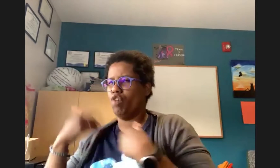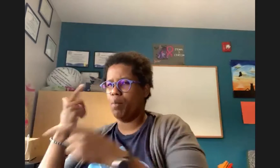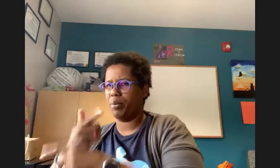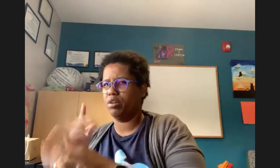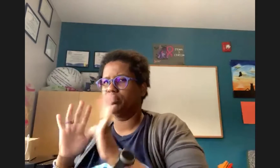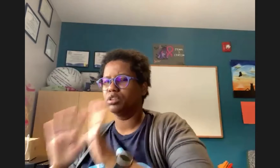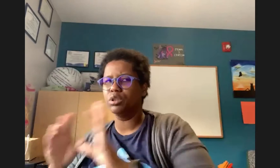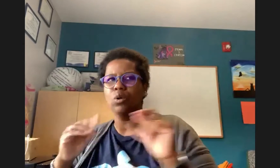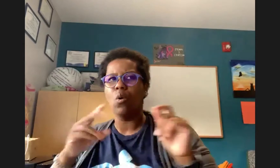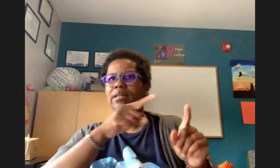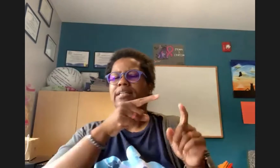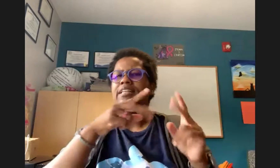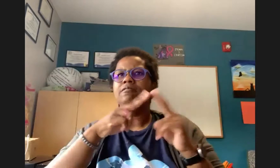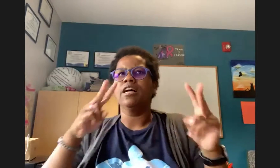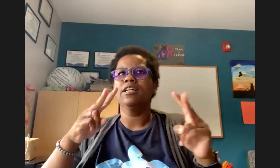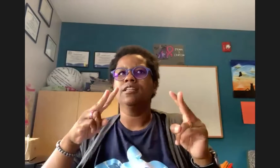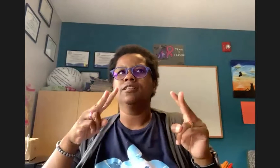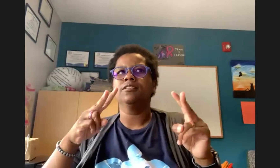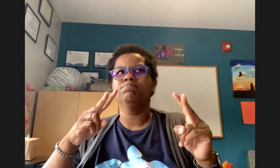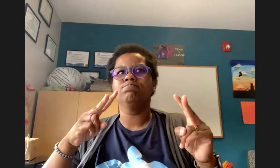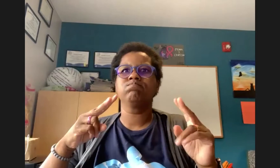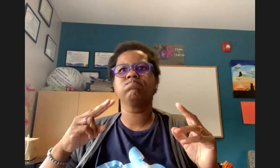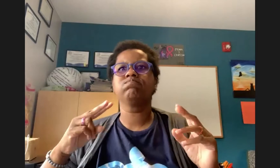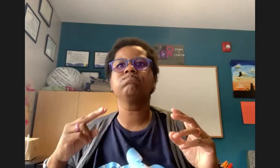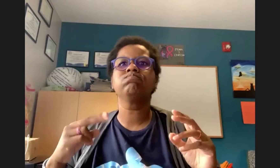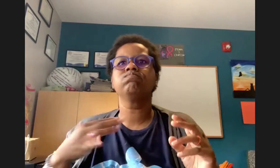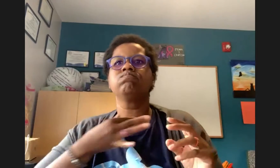so I don't remember my dad as much as my older brother does.